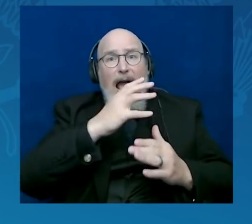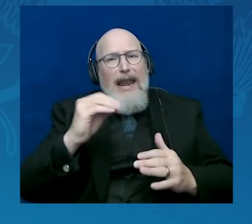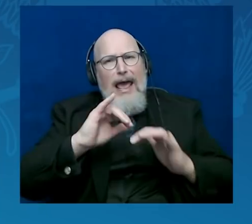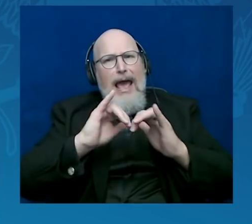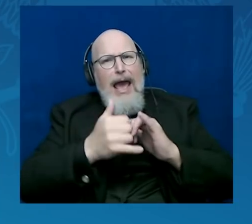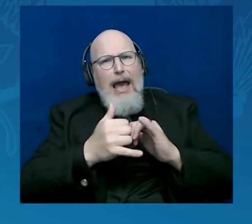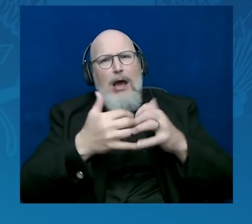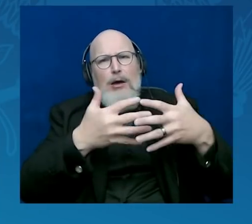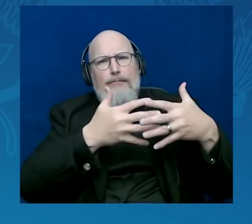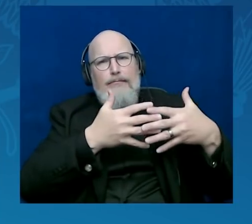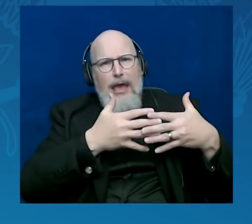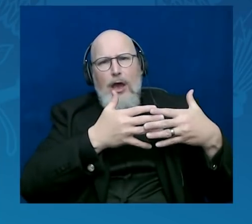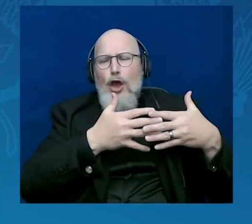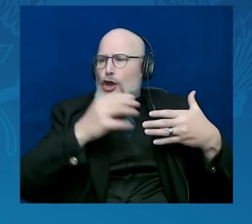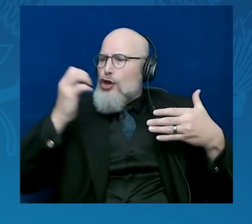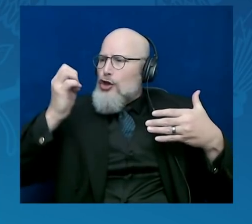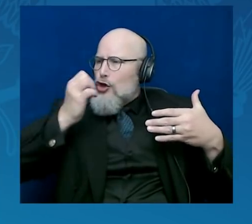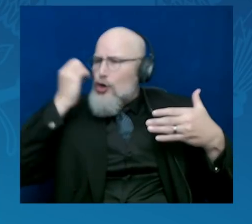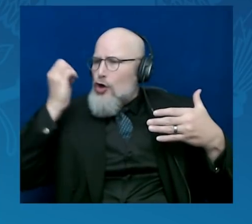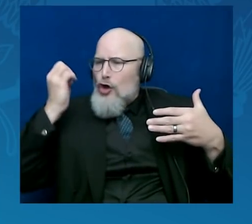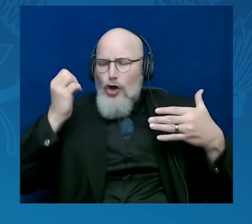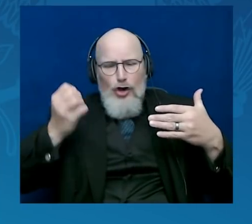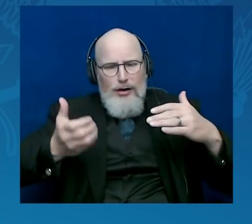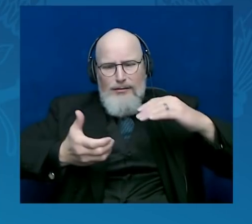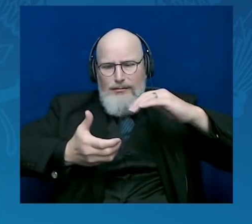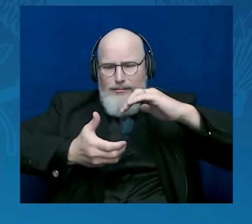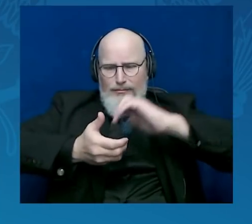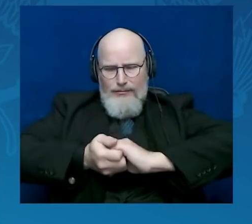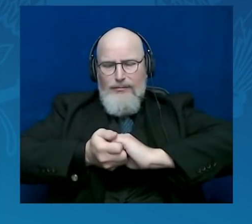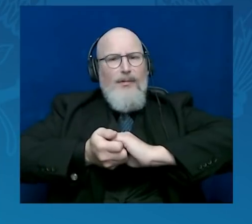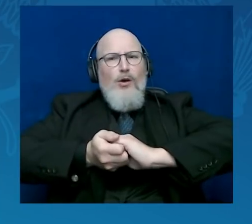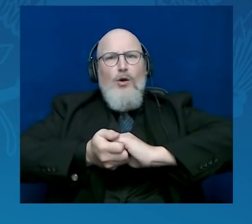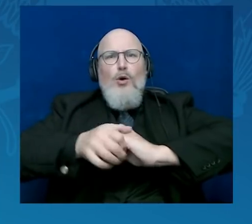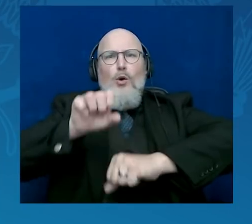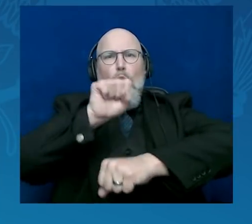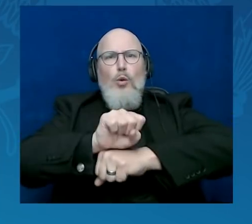working together -- what we could do in the future